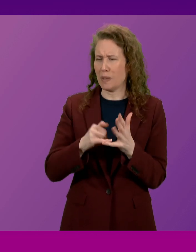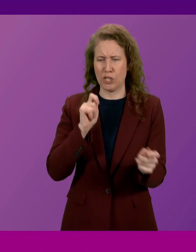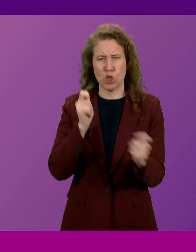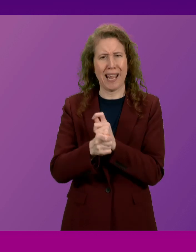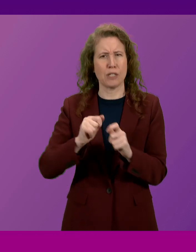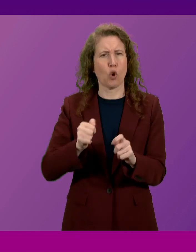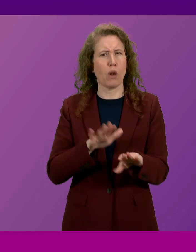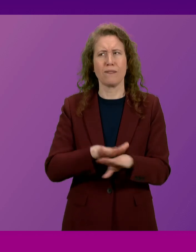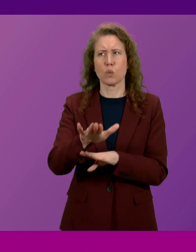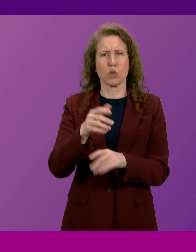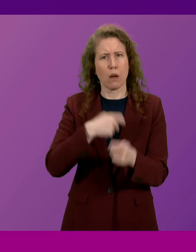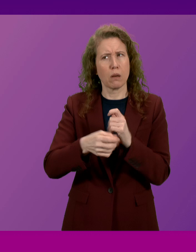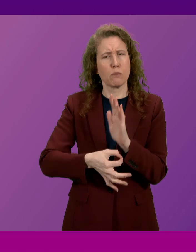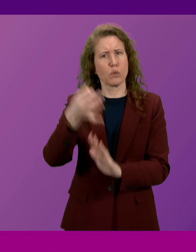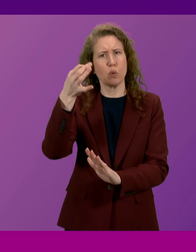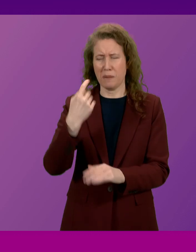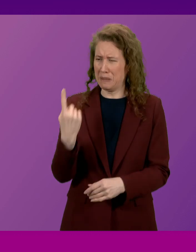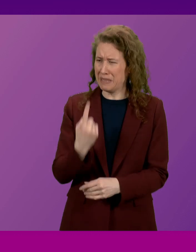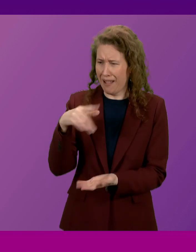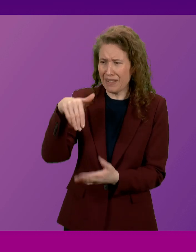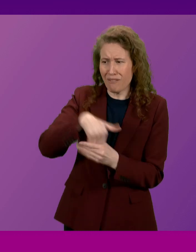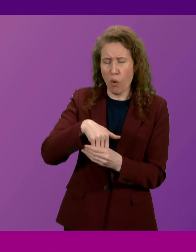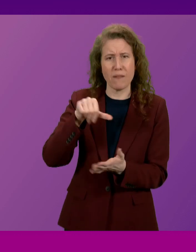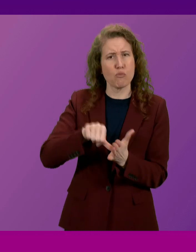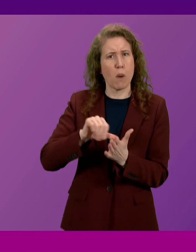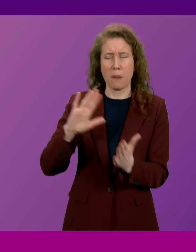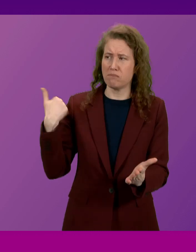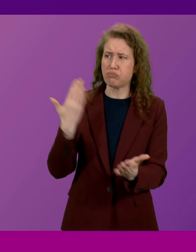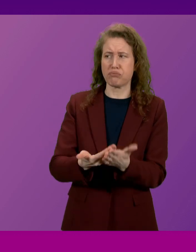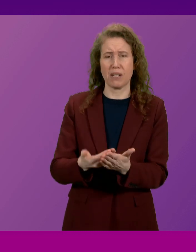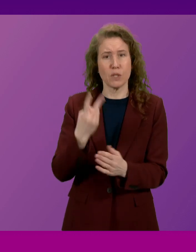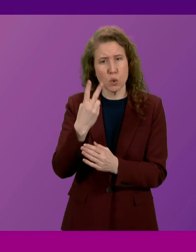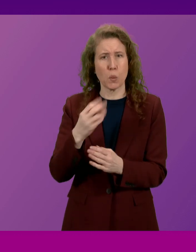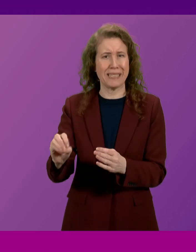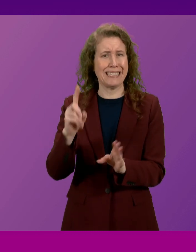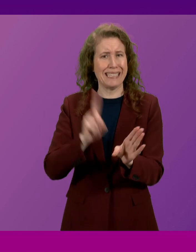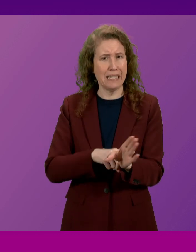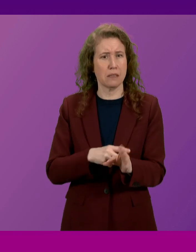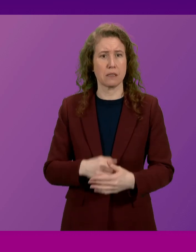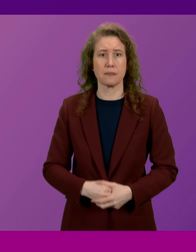the better when he has been at the heart of the problem for two decades?